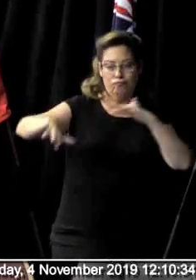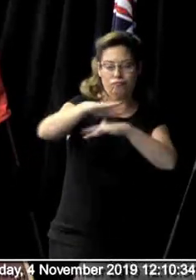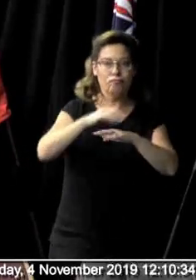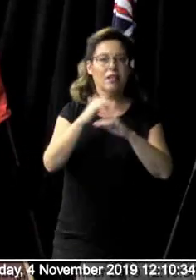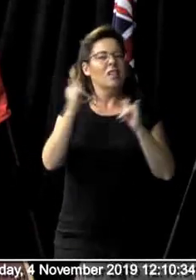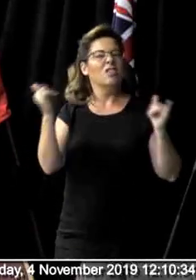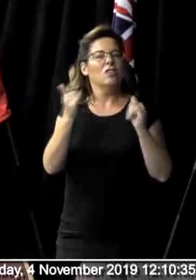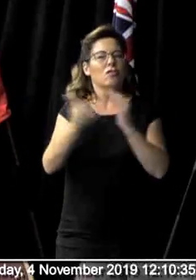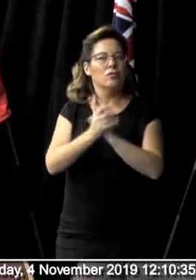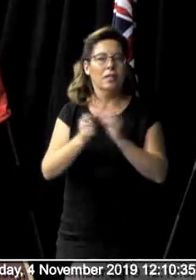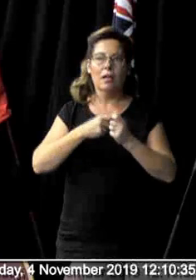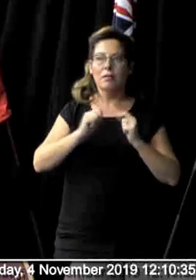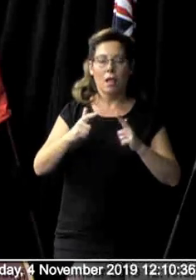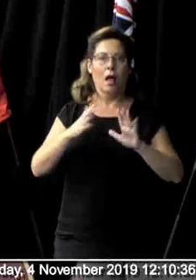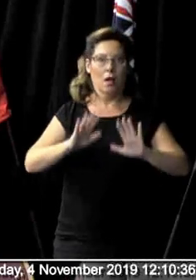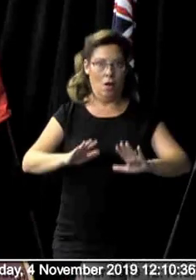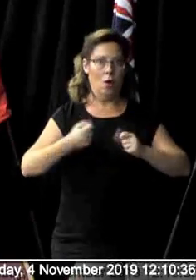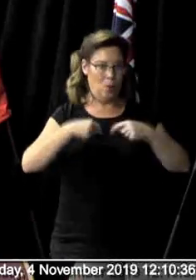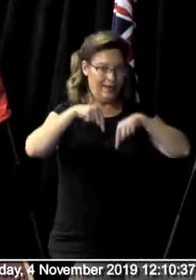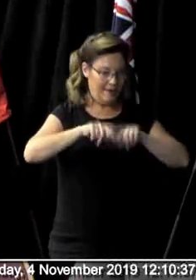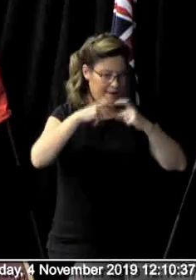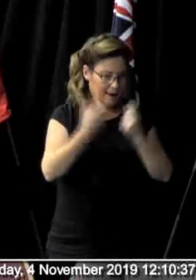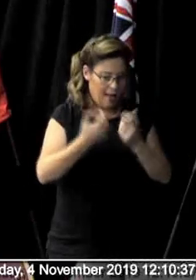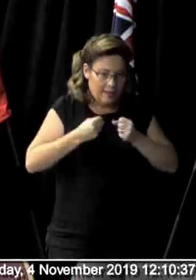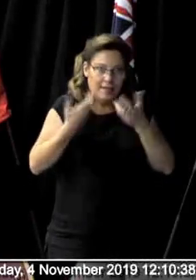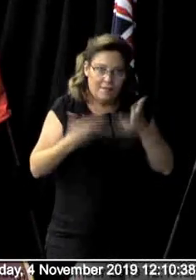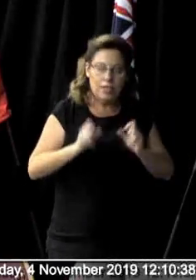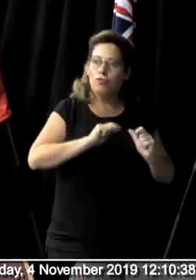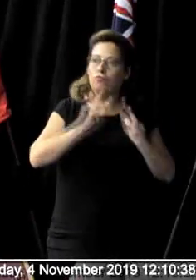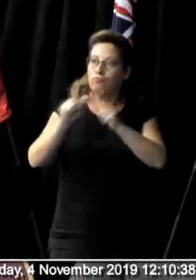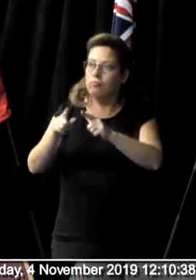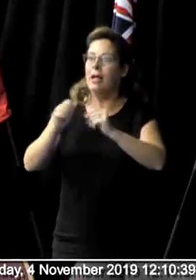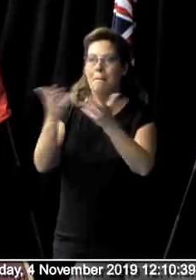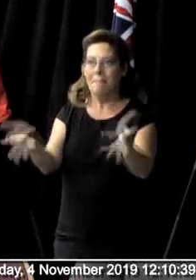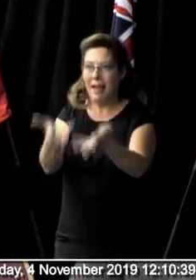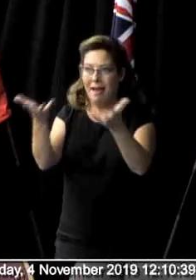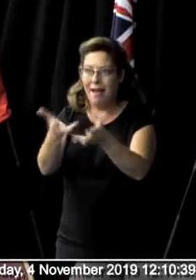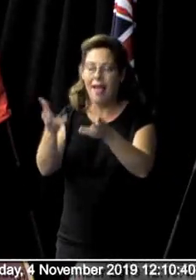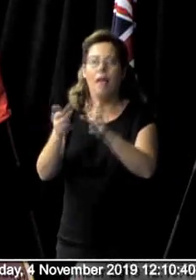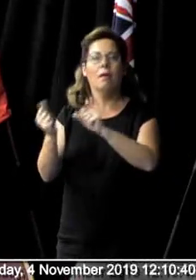the routine around eating, toileting, all those sort of things that you need, those skills to just engage in school.